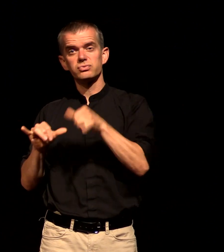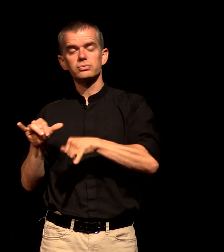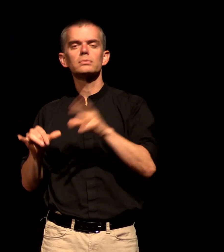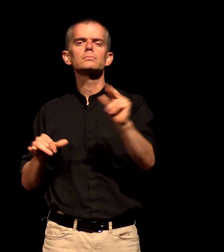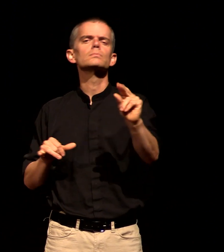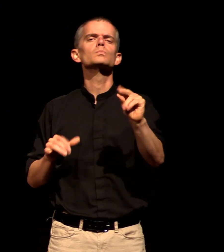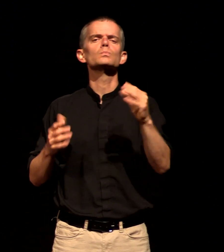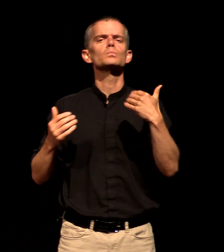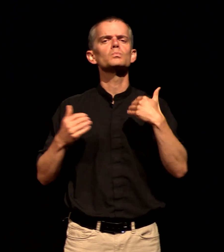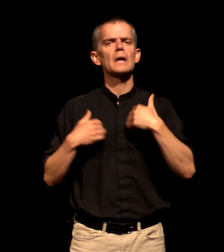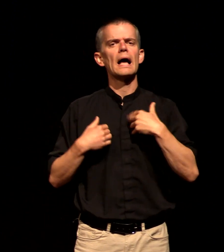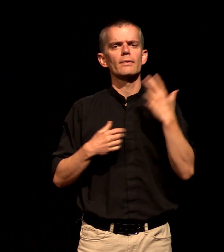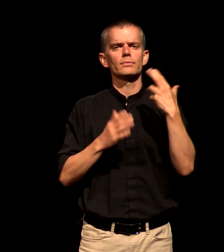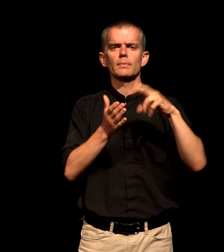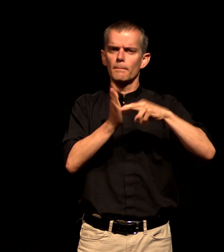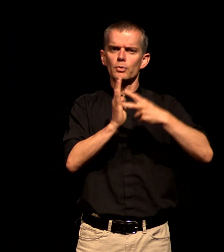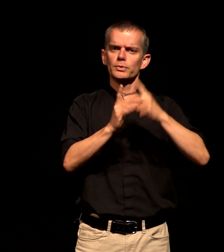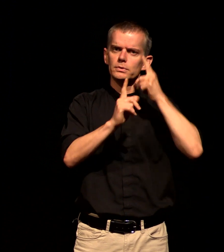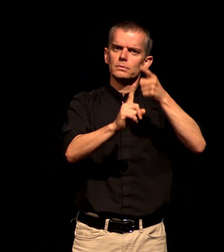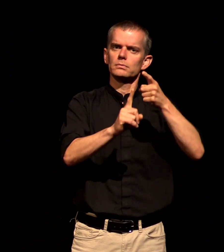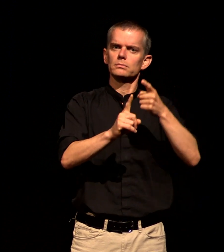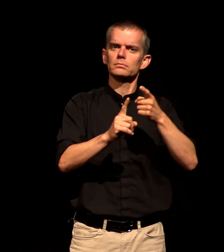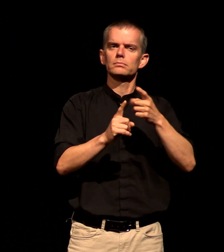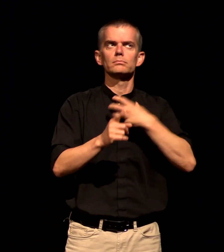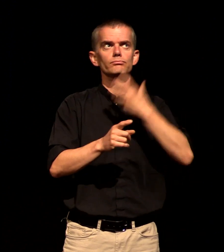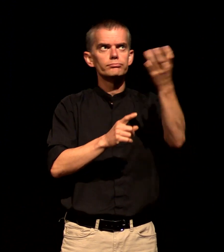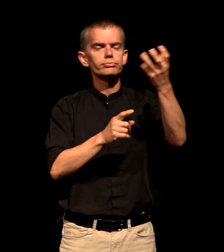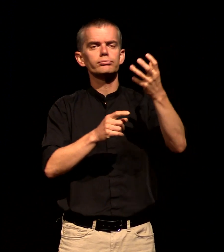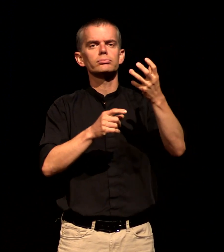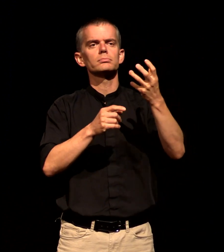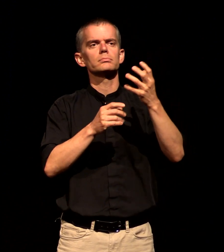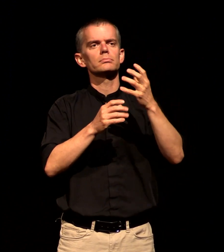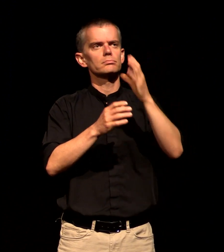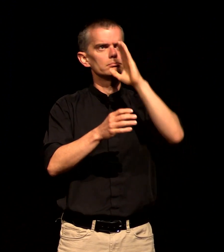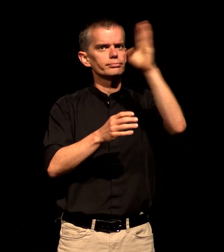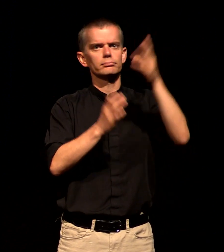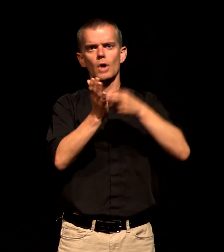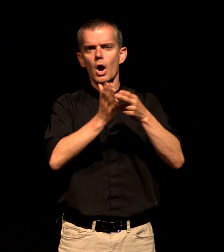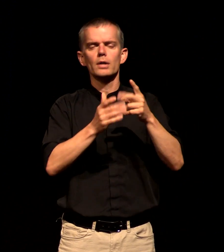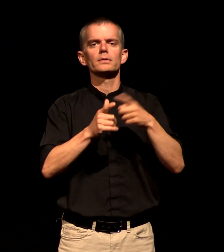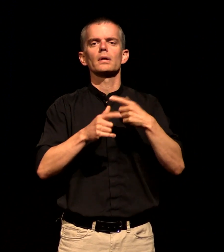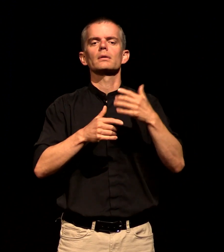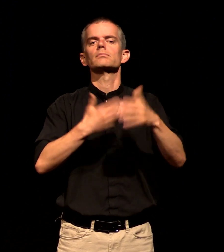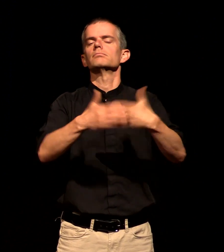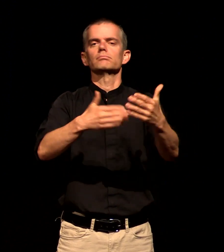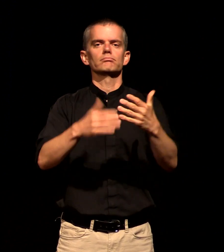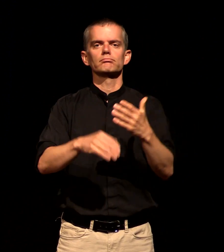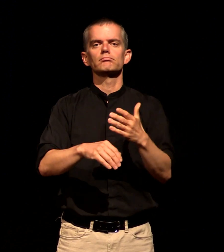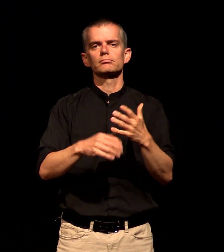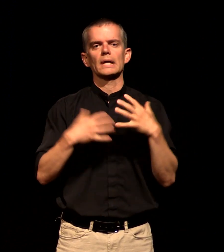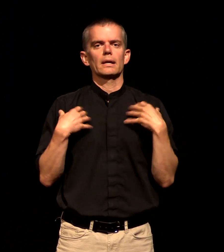destination and beyond our personal pain, what if the